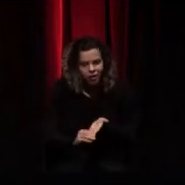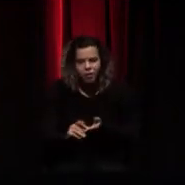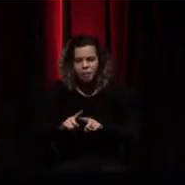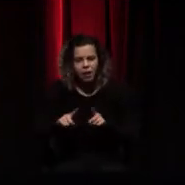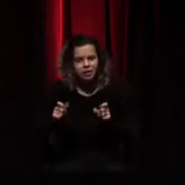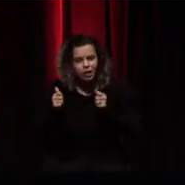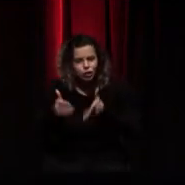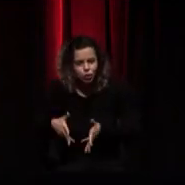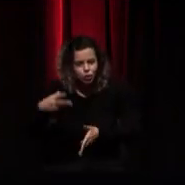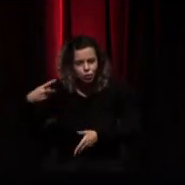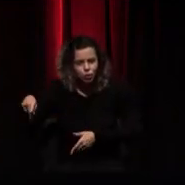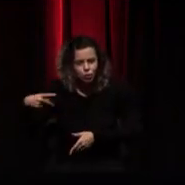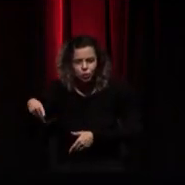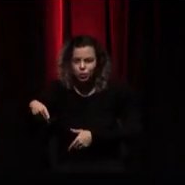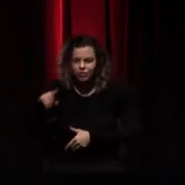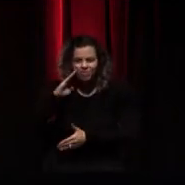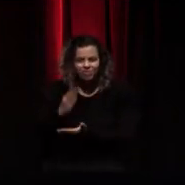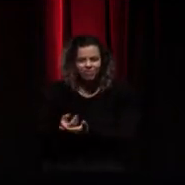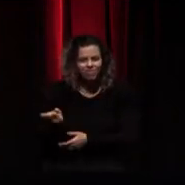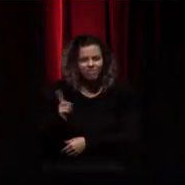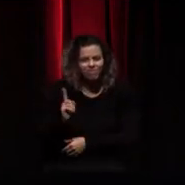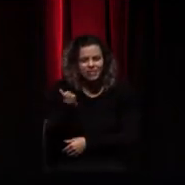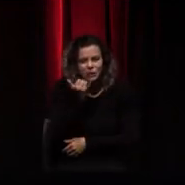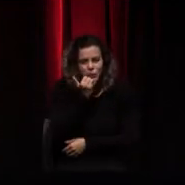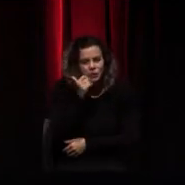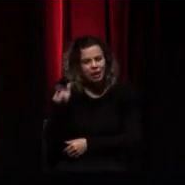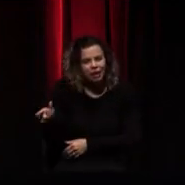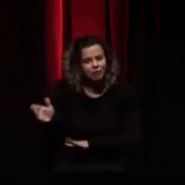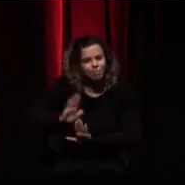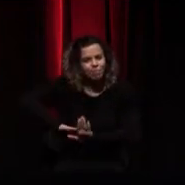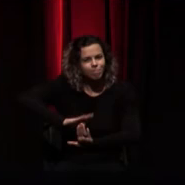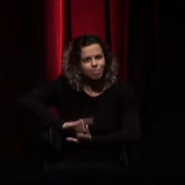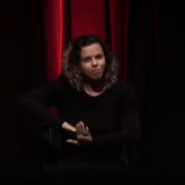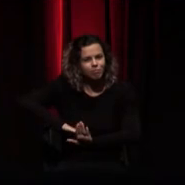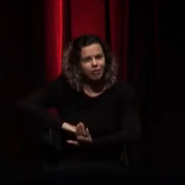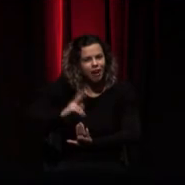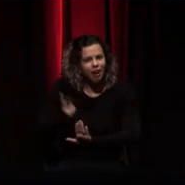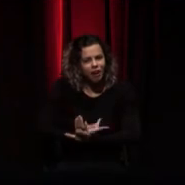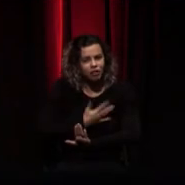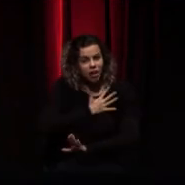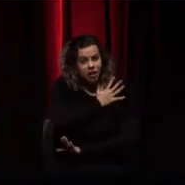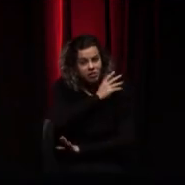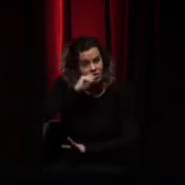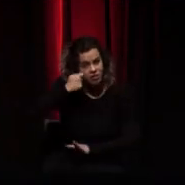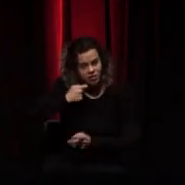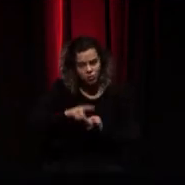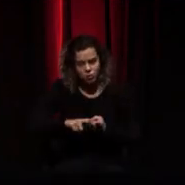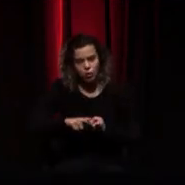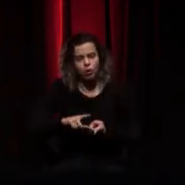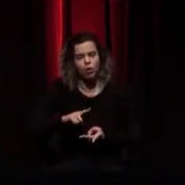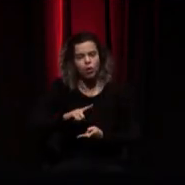or that in the past it didn’t behave correctly be it racism, discrimination against women,